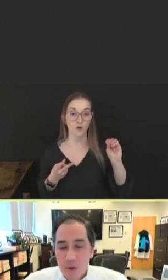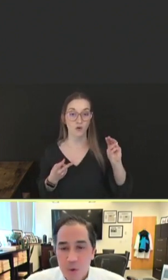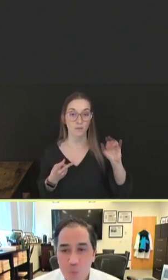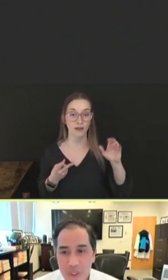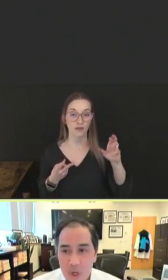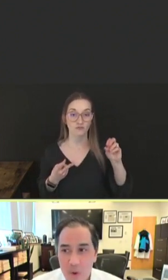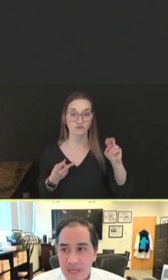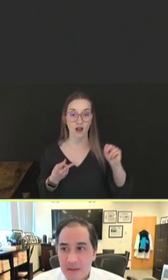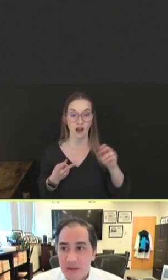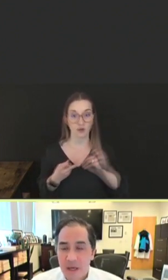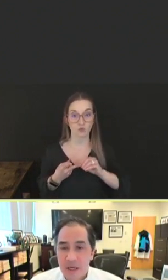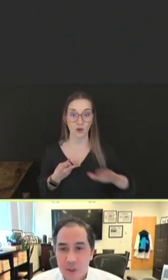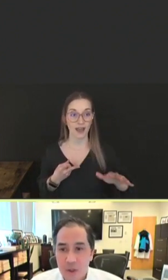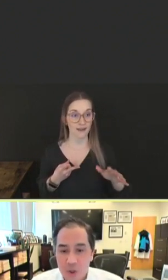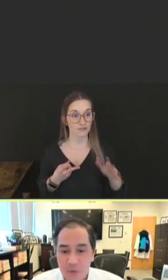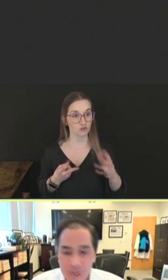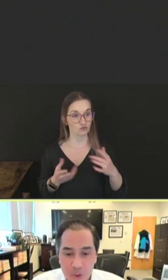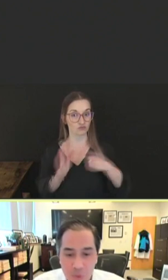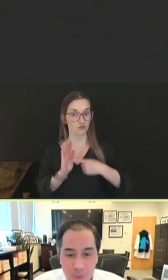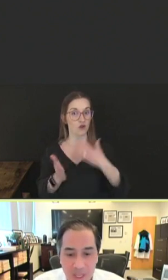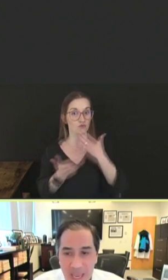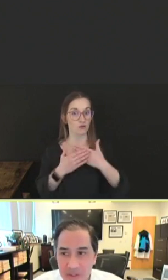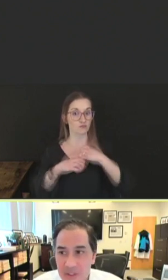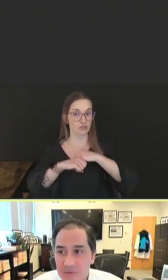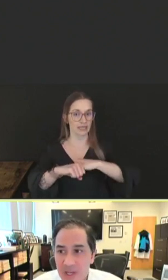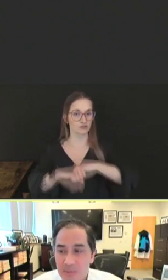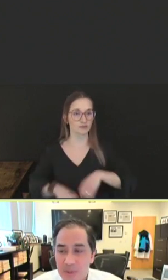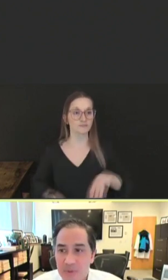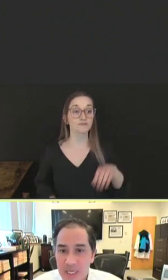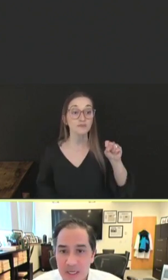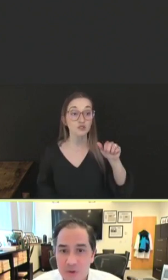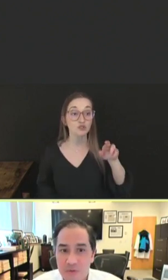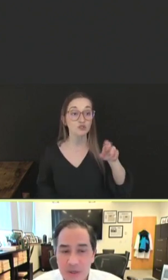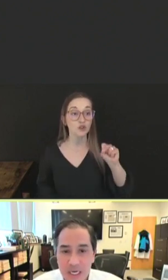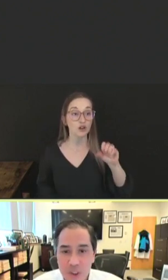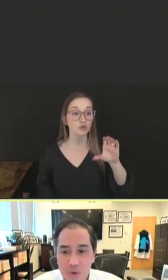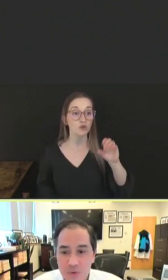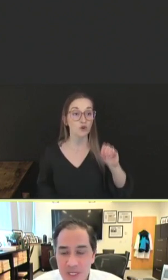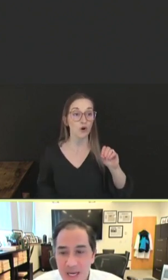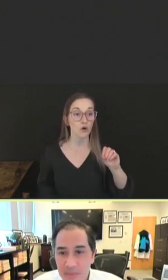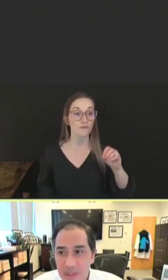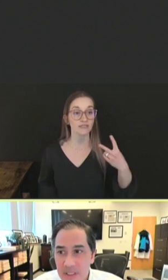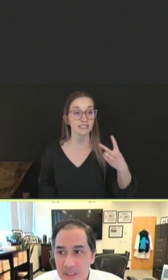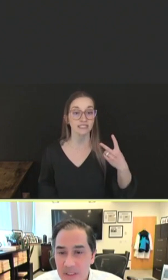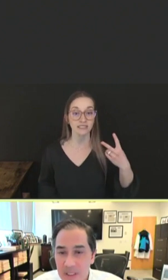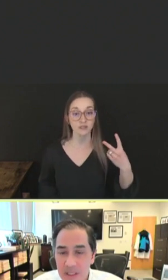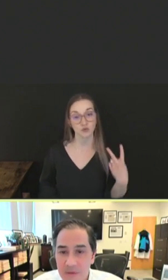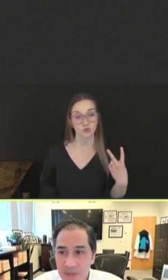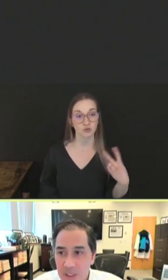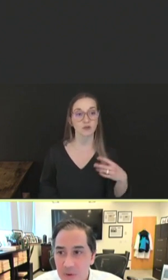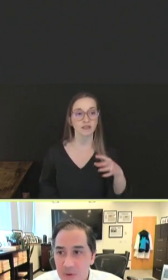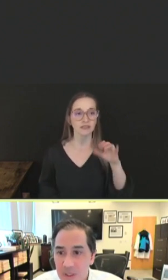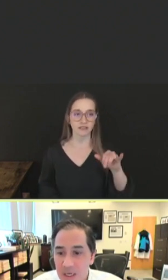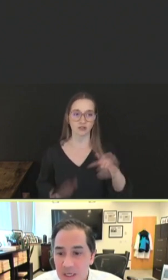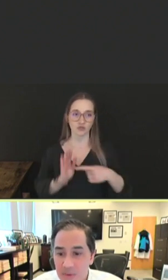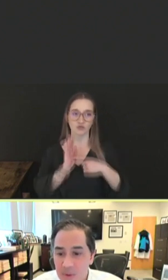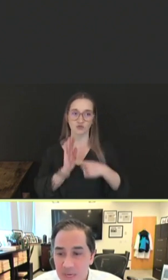We know that SARS-CoV-2 has developed substantial variation over time. This is a figure that was